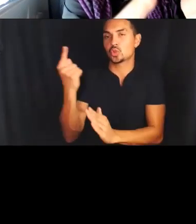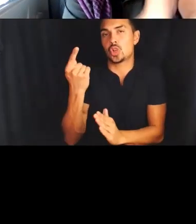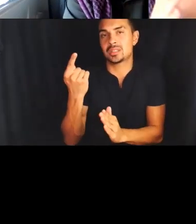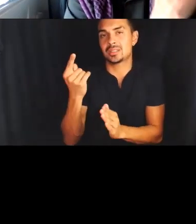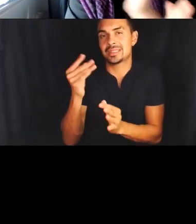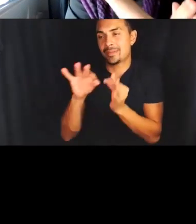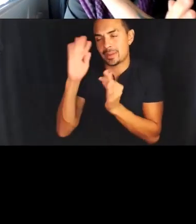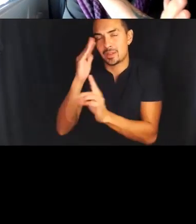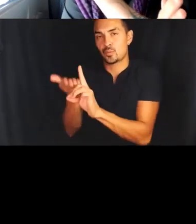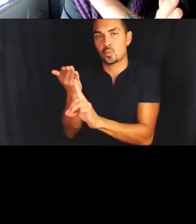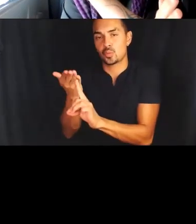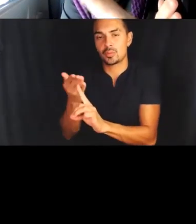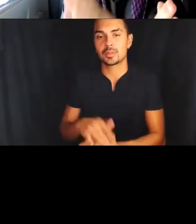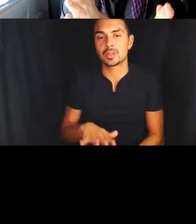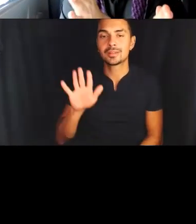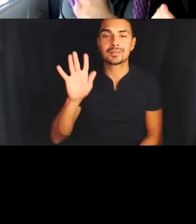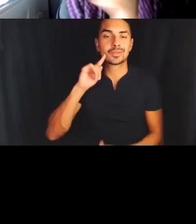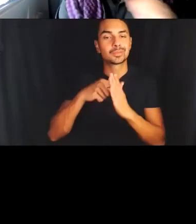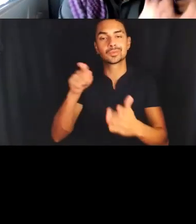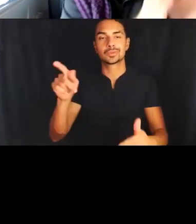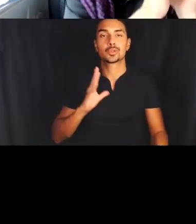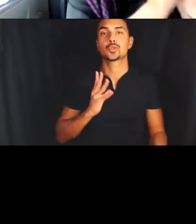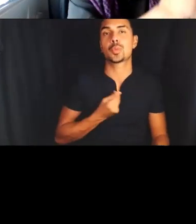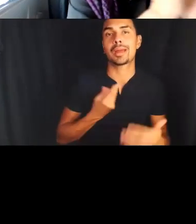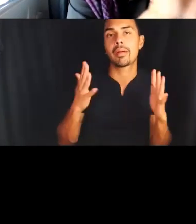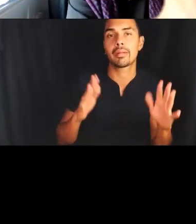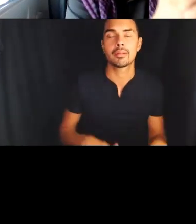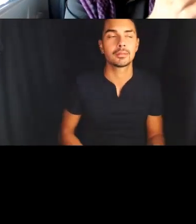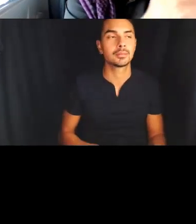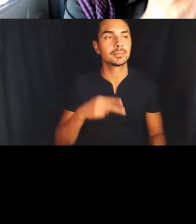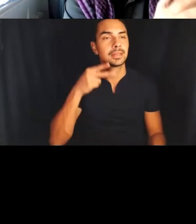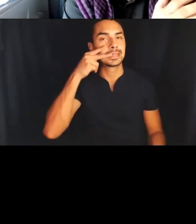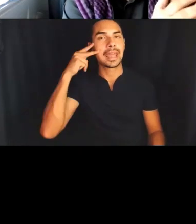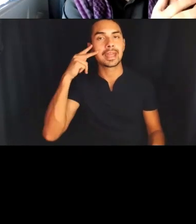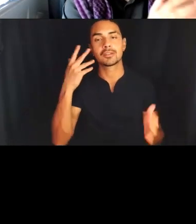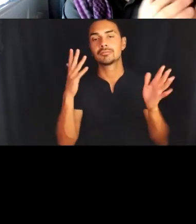their Nativeness, their survivorship. We wanna put people into this one box.